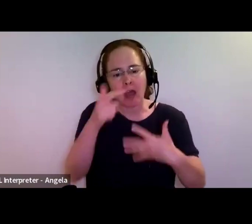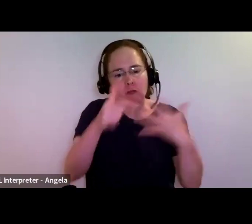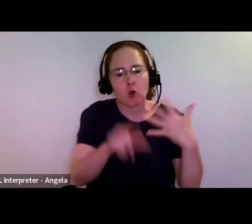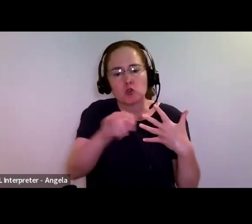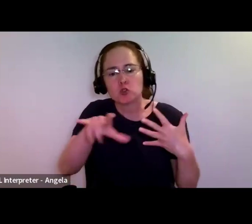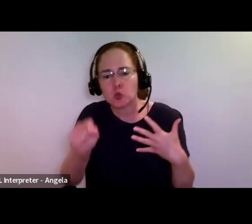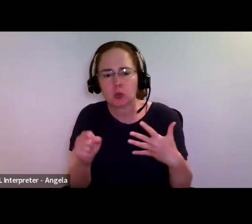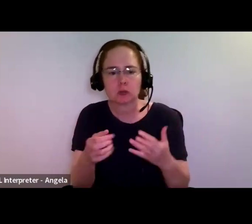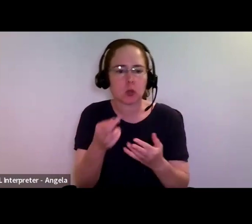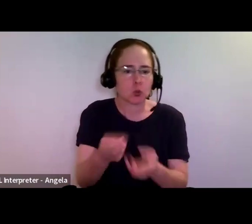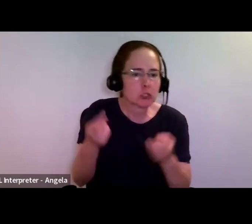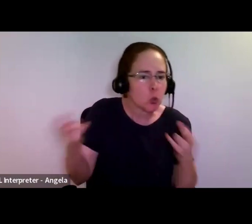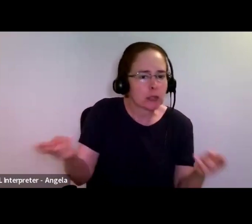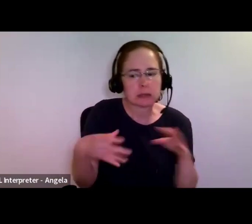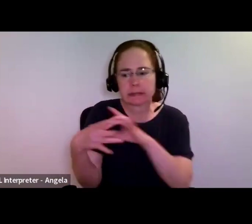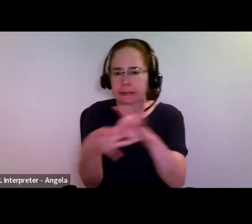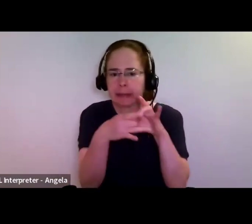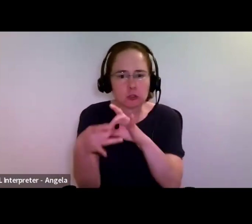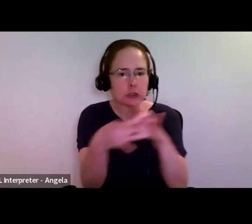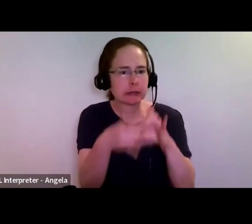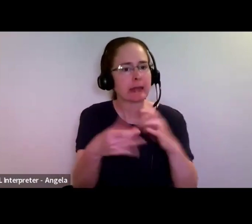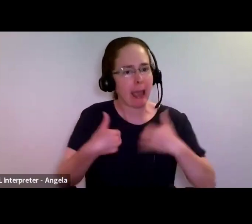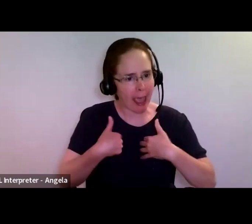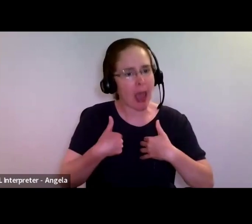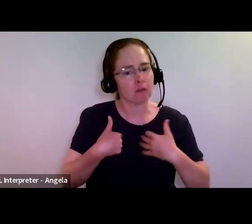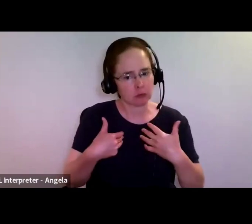Resources and the connections that they need to each other, to